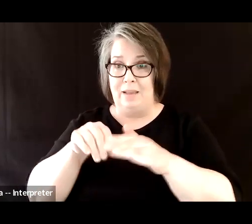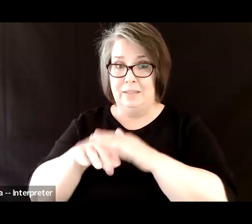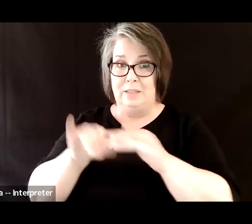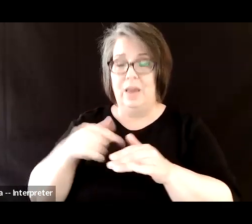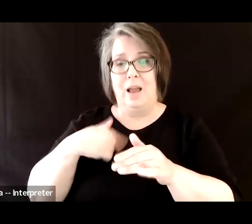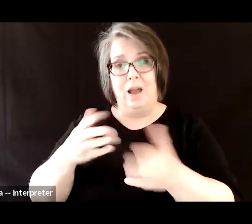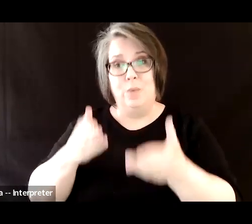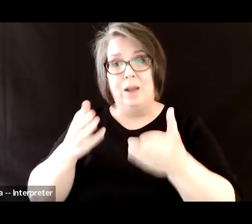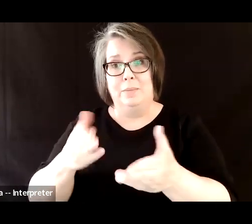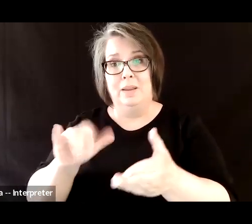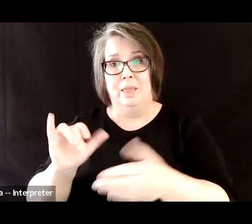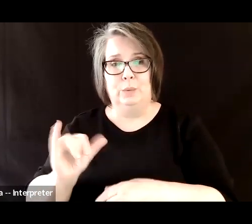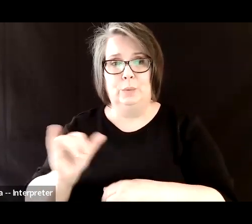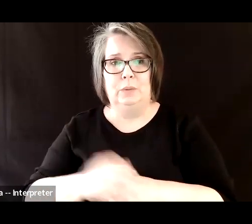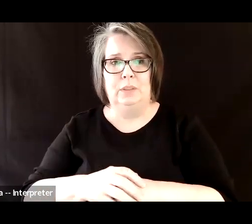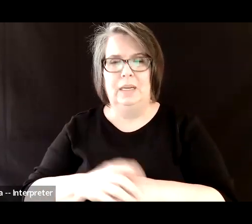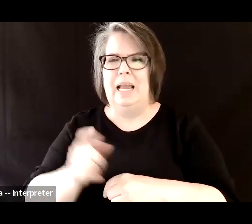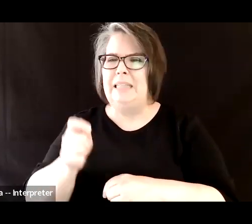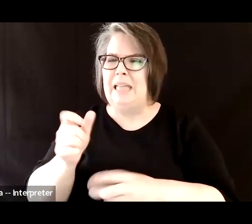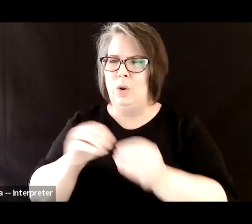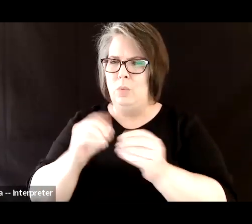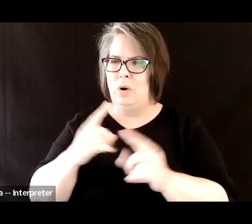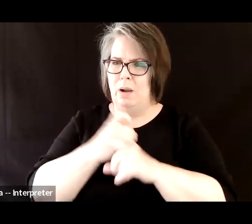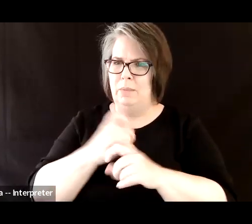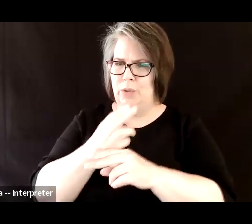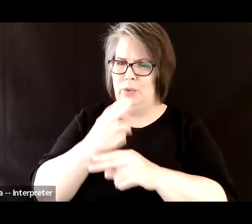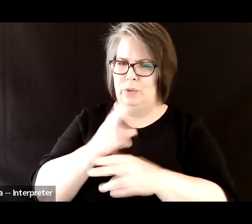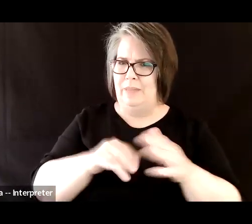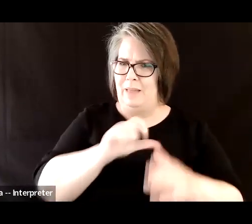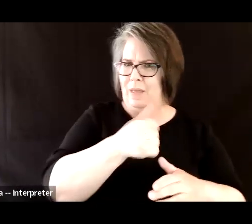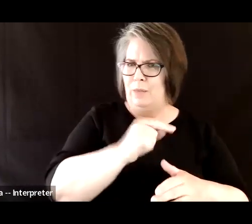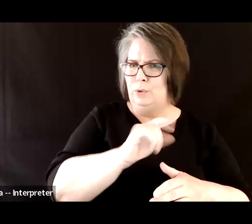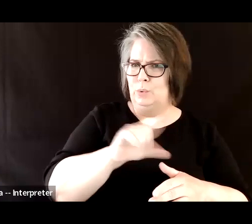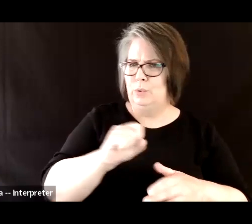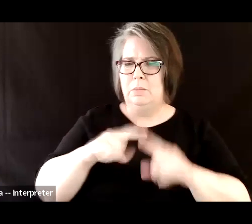recommended. It is a little more complicated to use then some of the other tools but auto captioning is